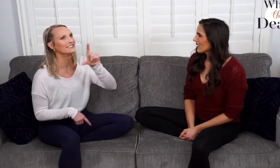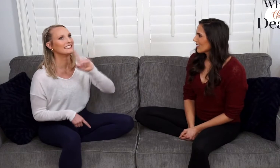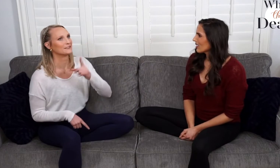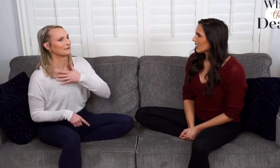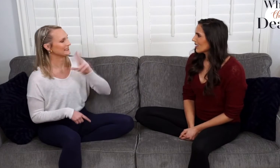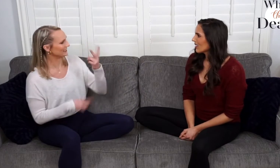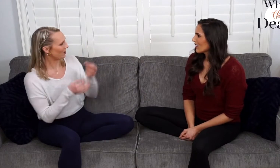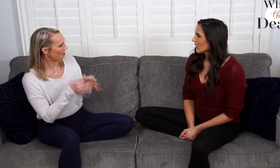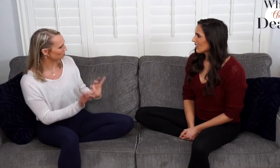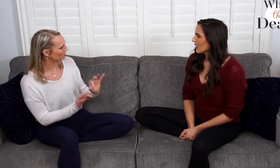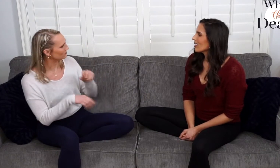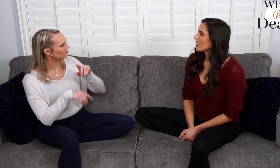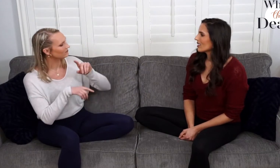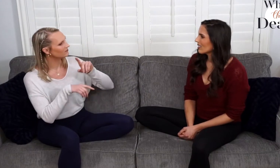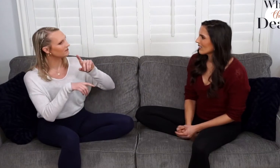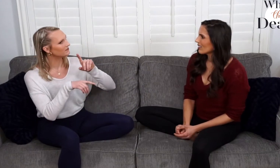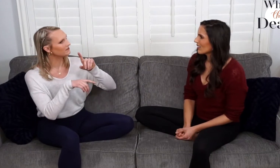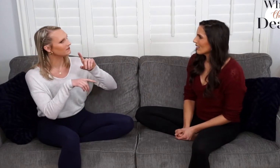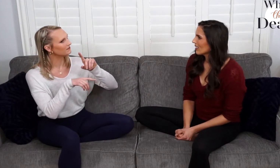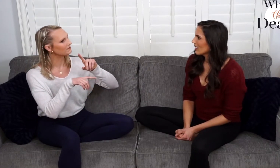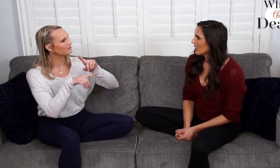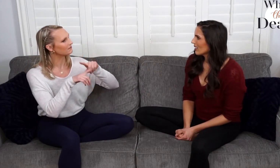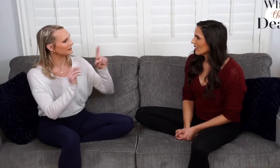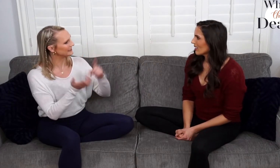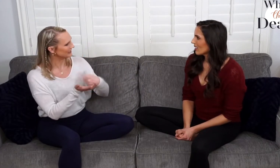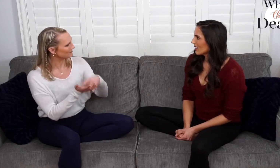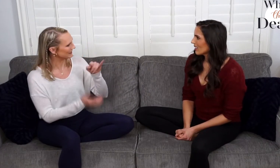ASL is your second language, but sometimes